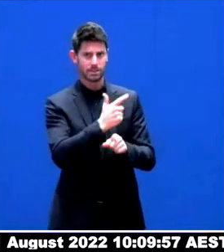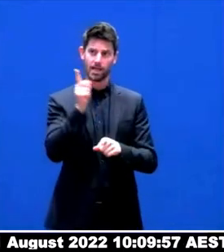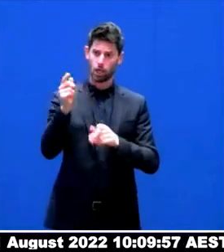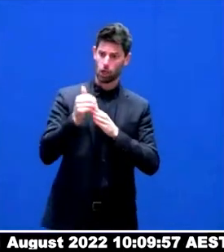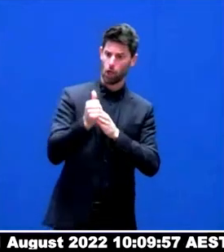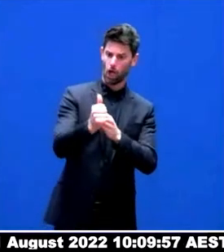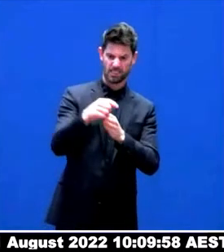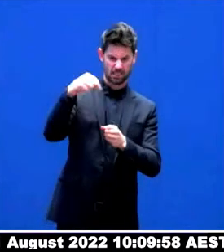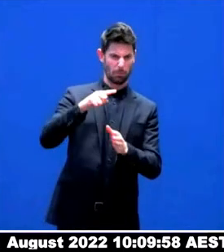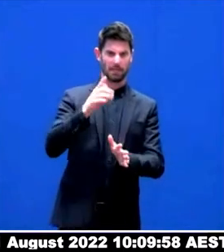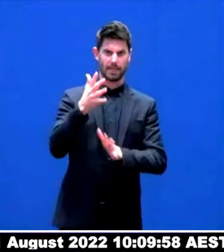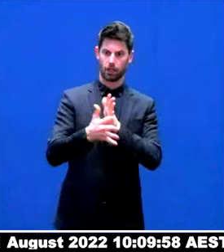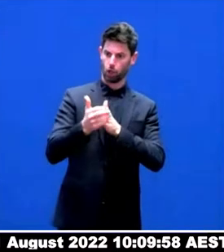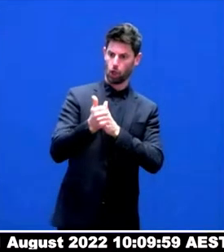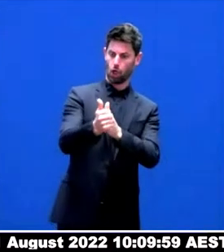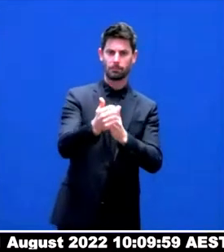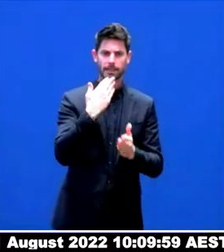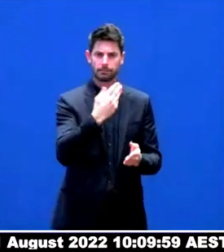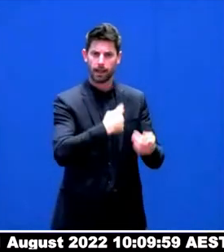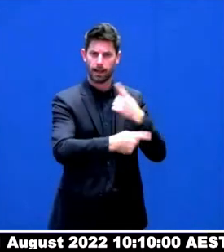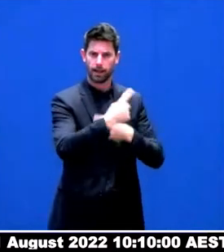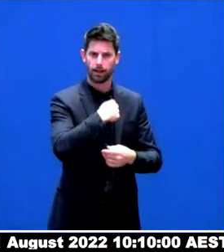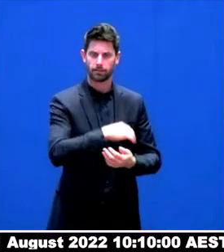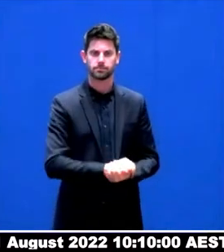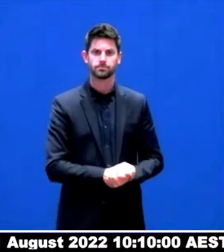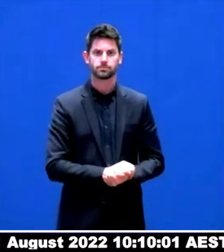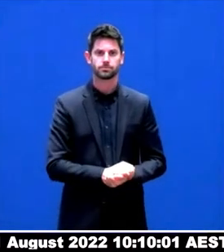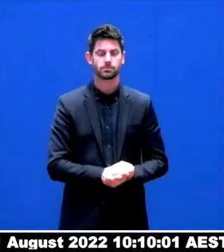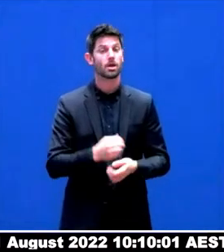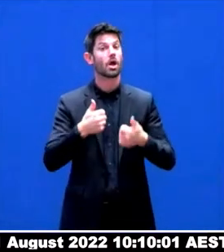actually mean by "guide"? DEBBIE MITCHELL: So, when we - in any development of any